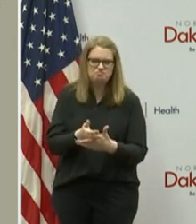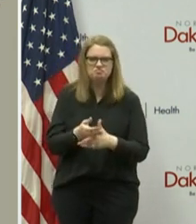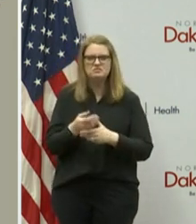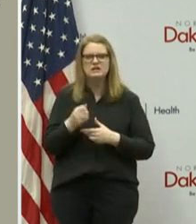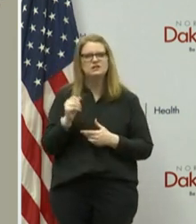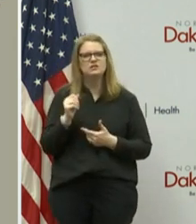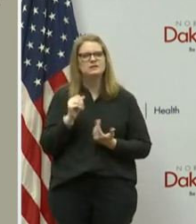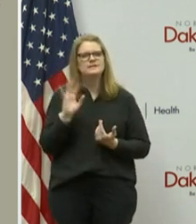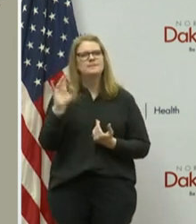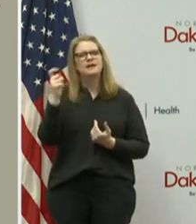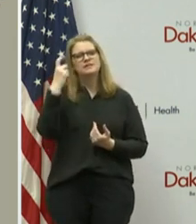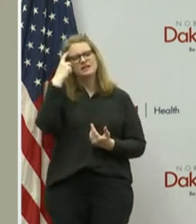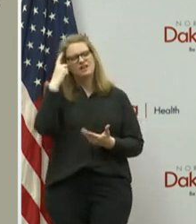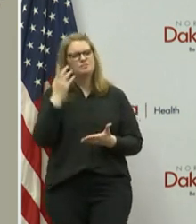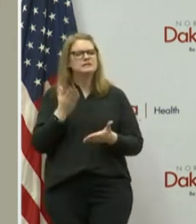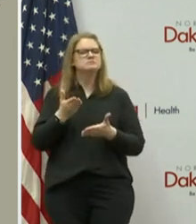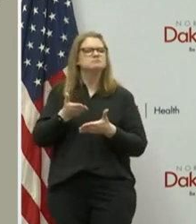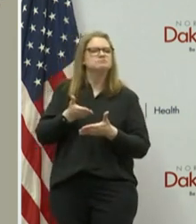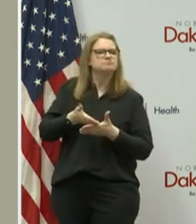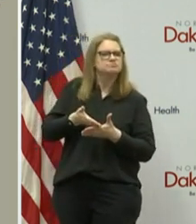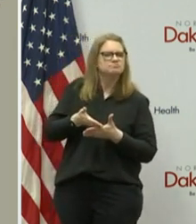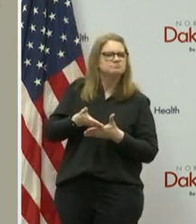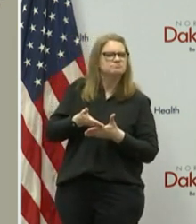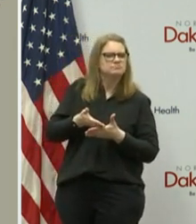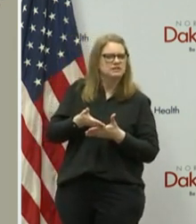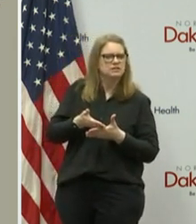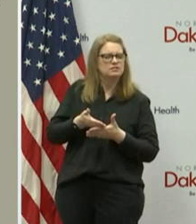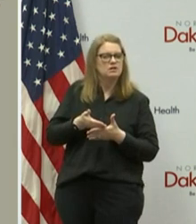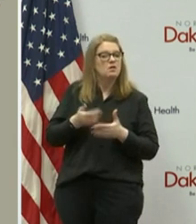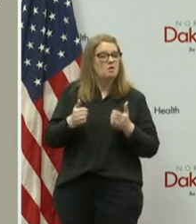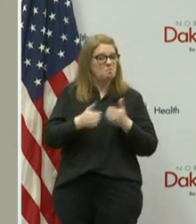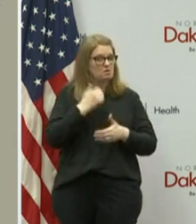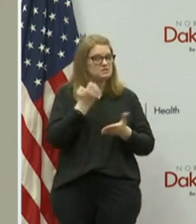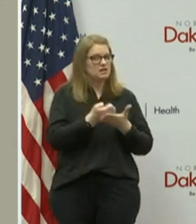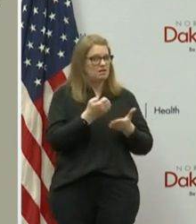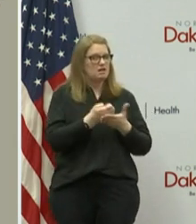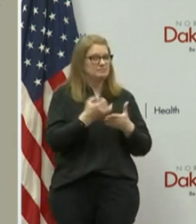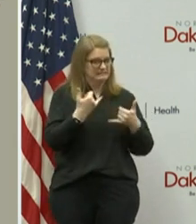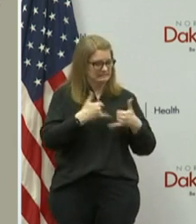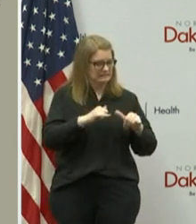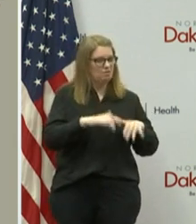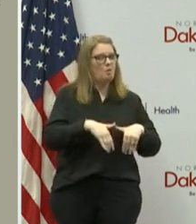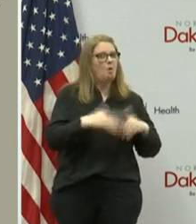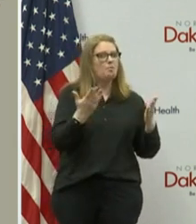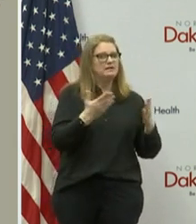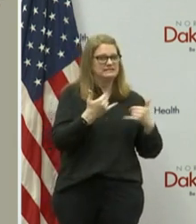TERMS OF THE -- FATALITY RATE IS 6th LOWEST IN THE NATION. IN TERMS OF WHAT THE GOVERNMENT